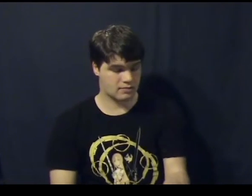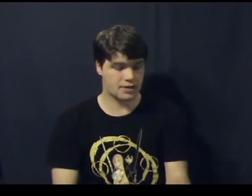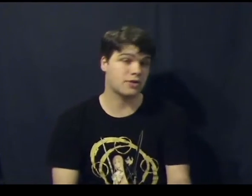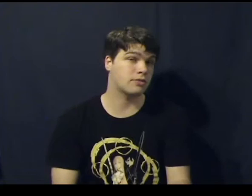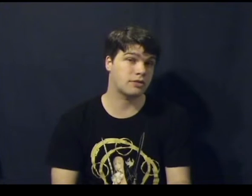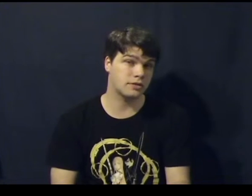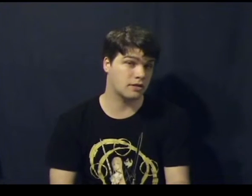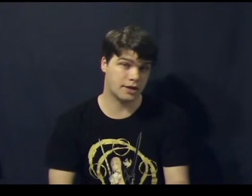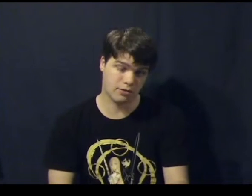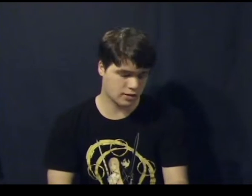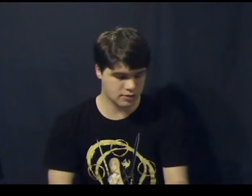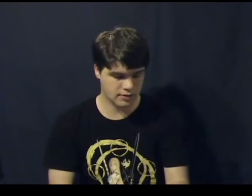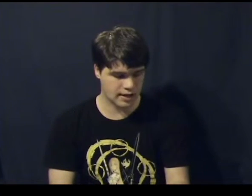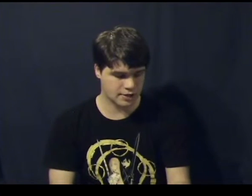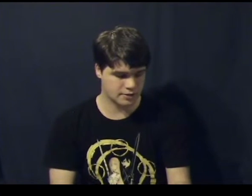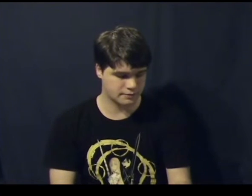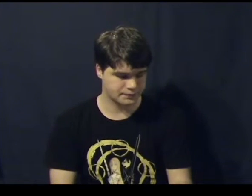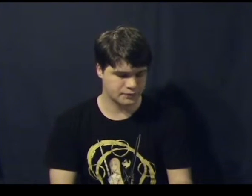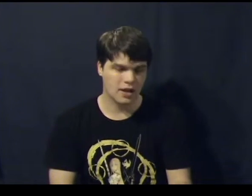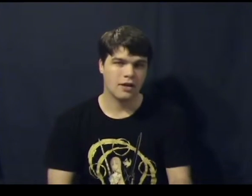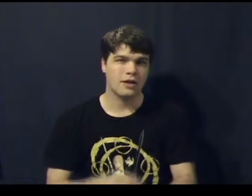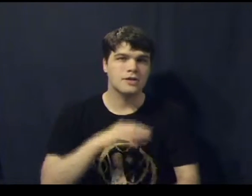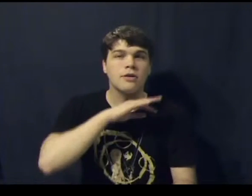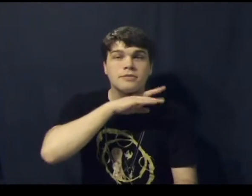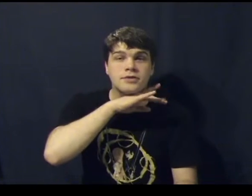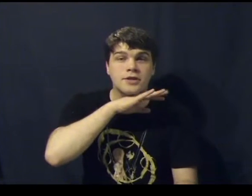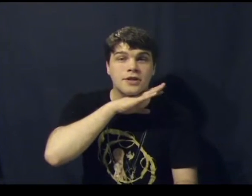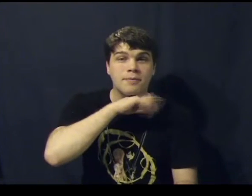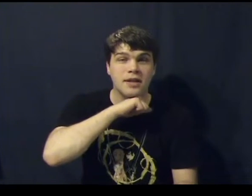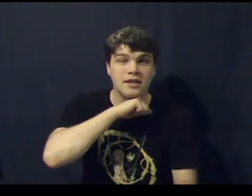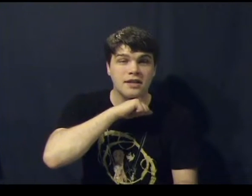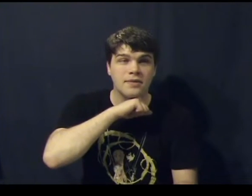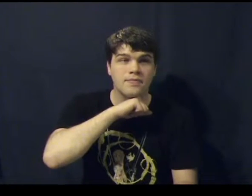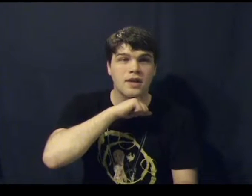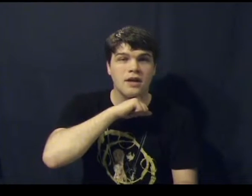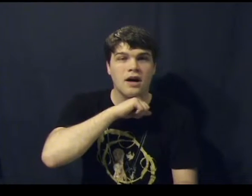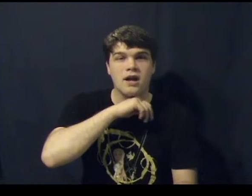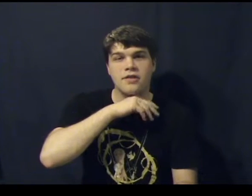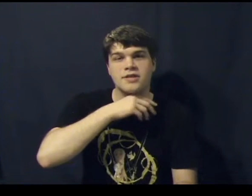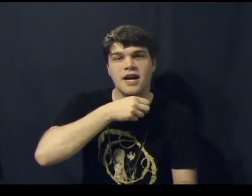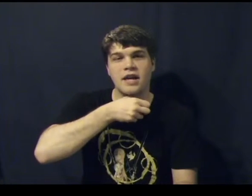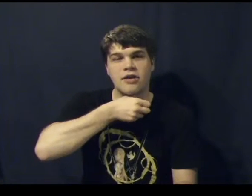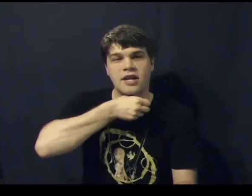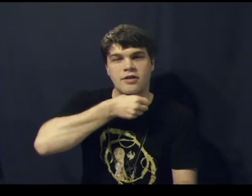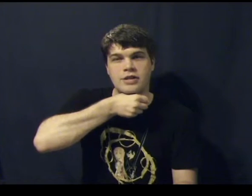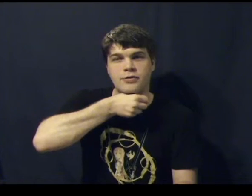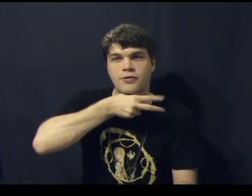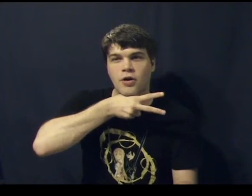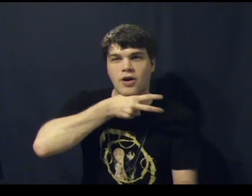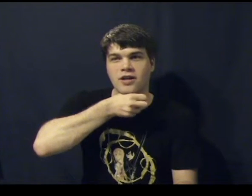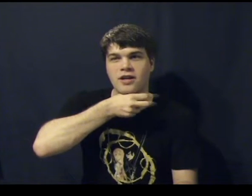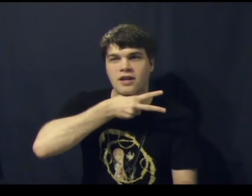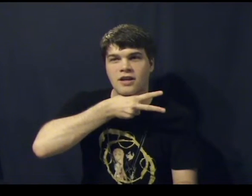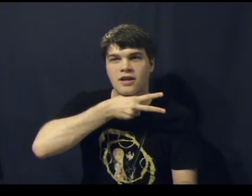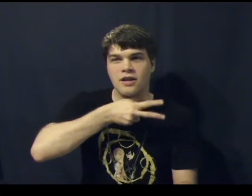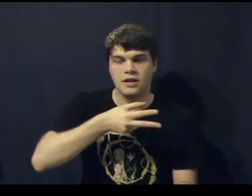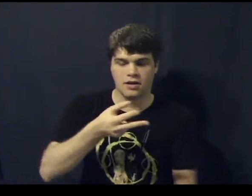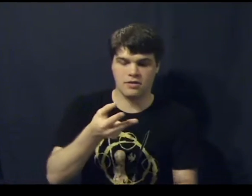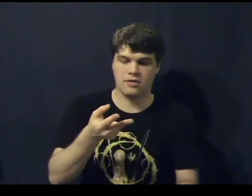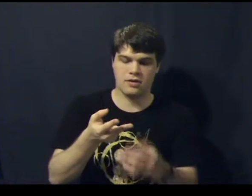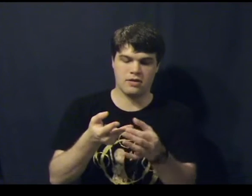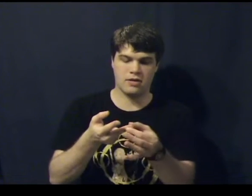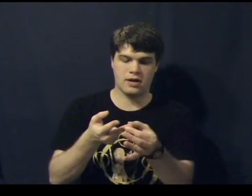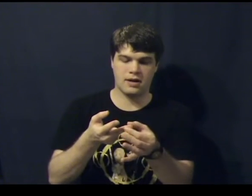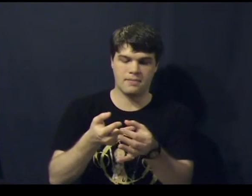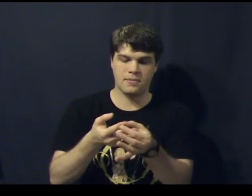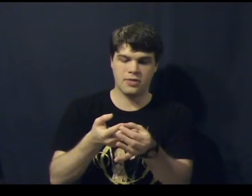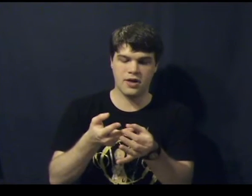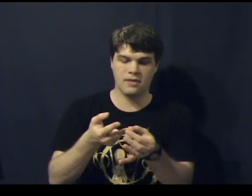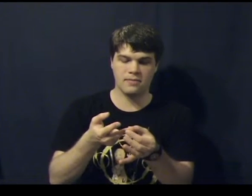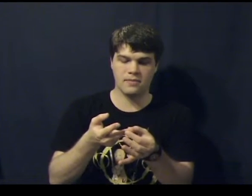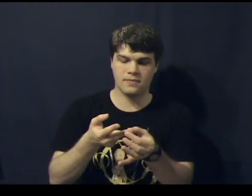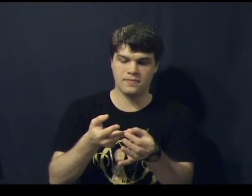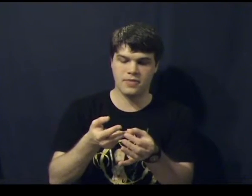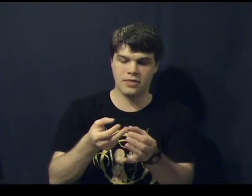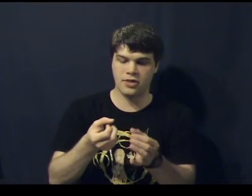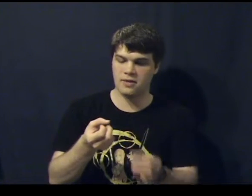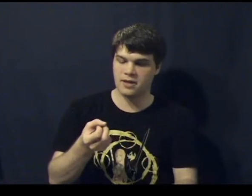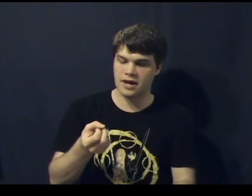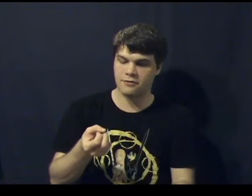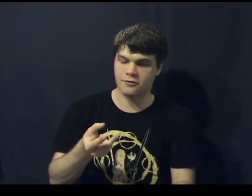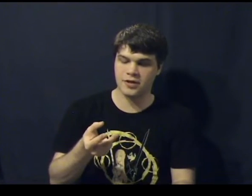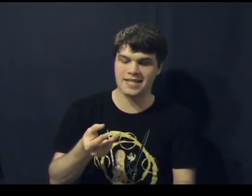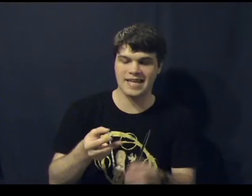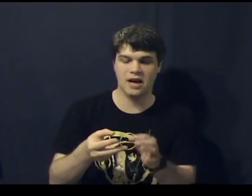I don't condone that action. So, dirty pig. Another sign under here is frog. Your thumb kind of flicks out